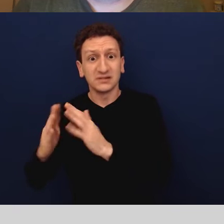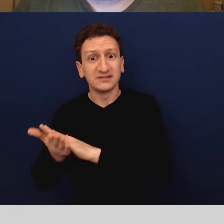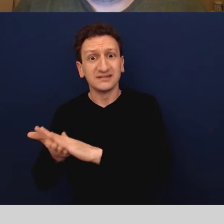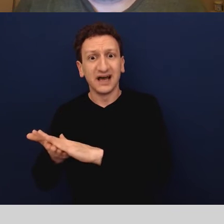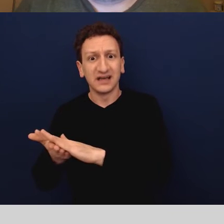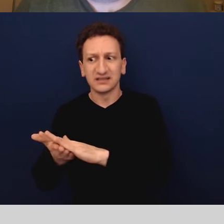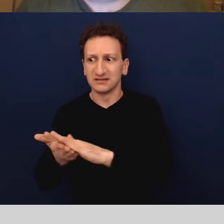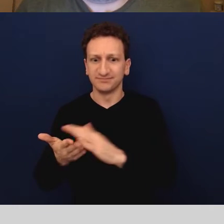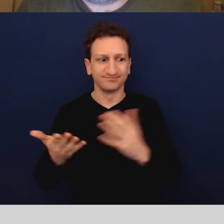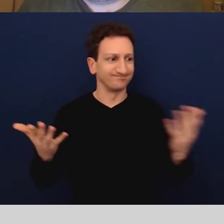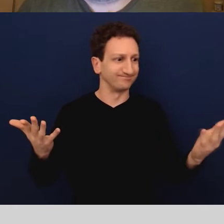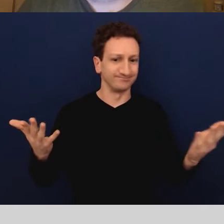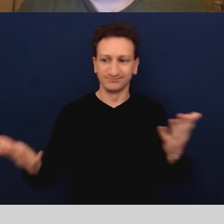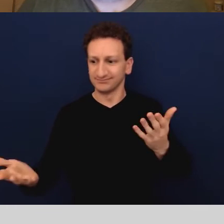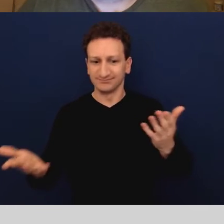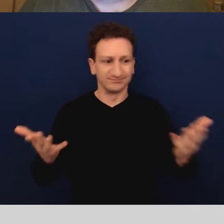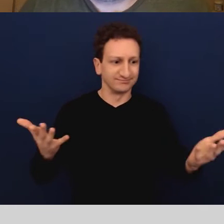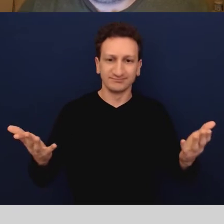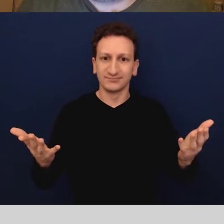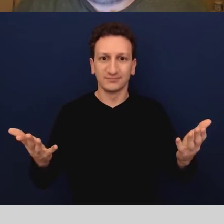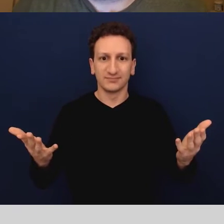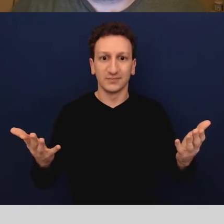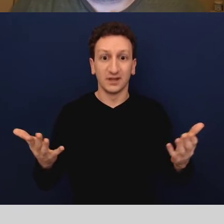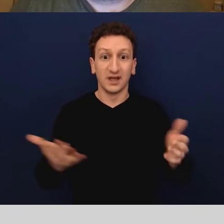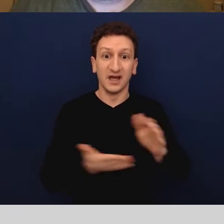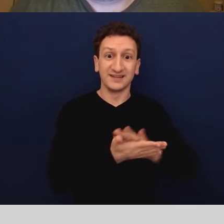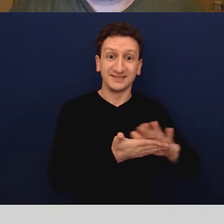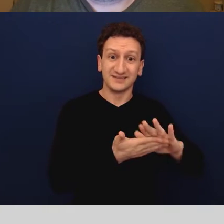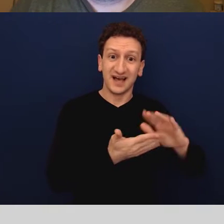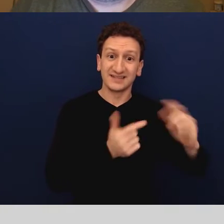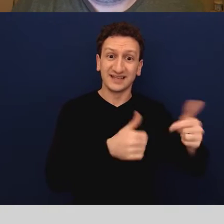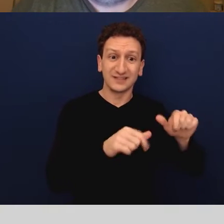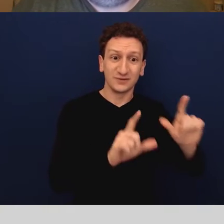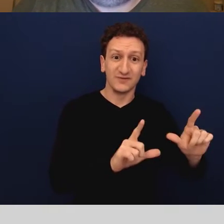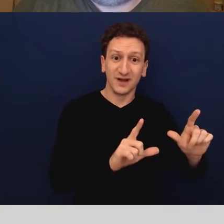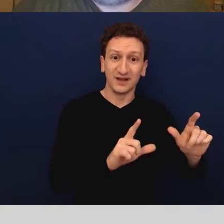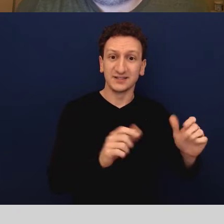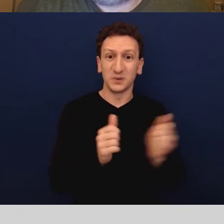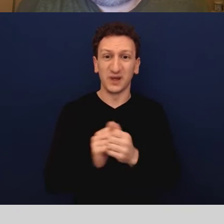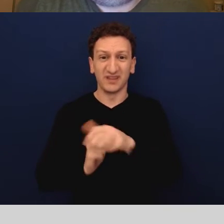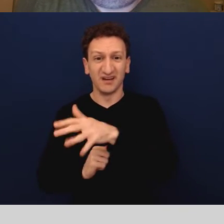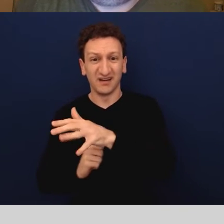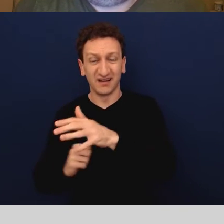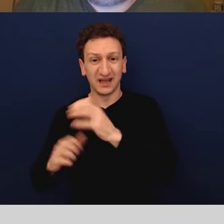So we have a trade off. We can have a nice interface and implementation